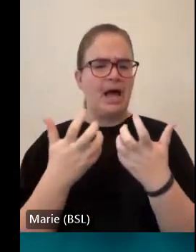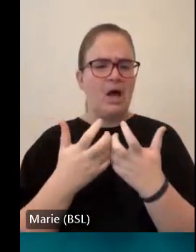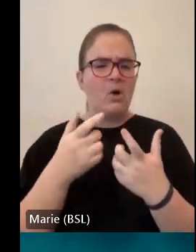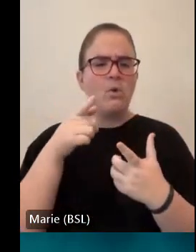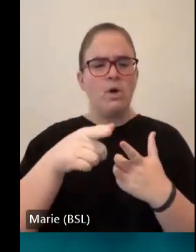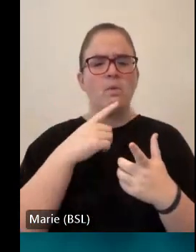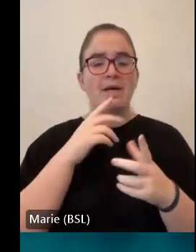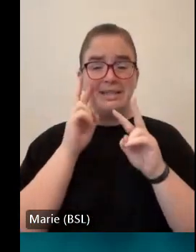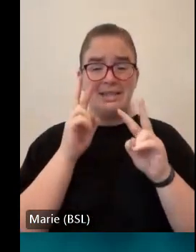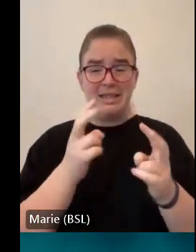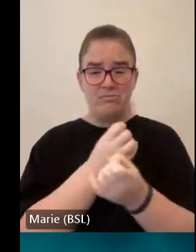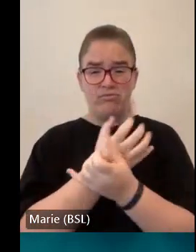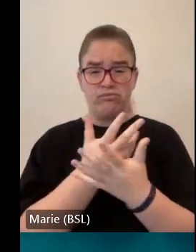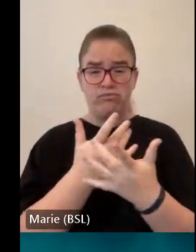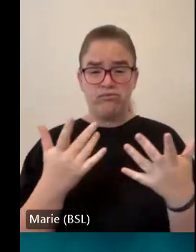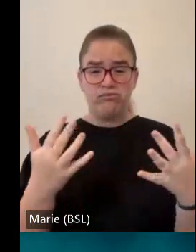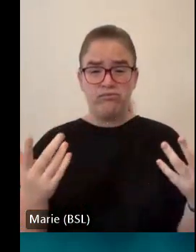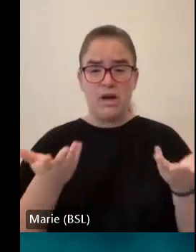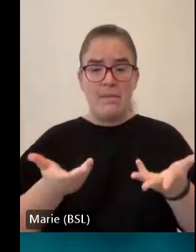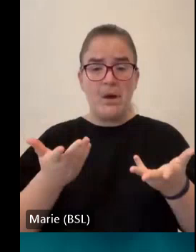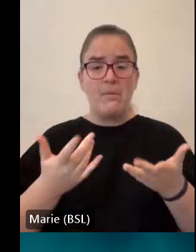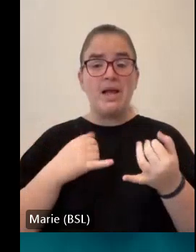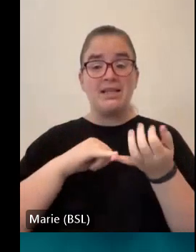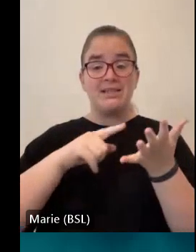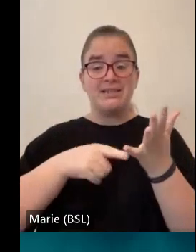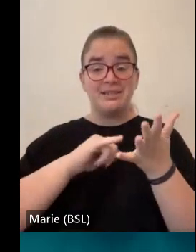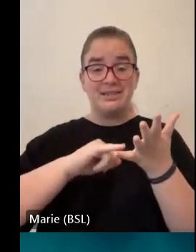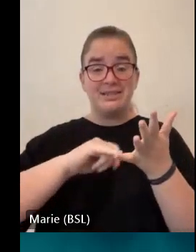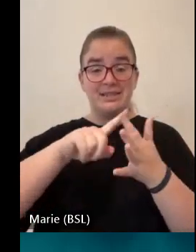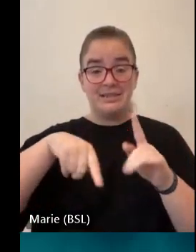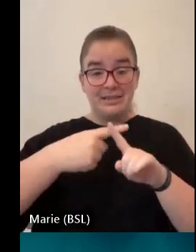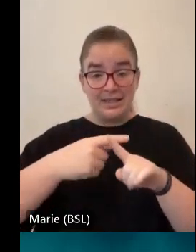we're seeing across Sussex and Surrey, so across both force